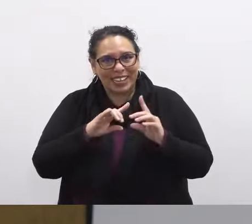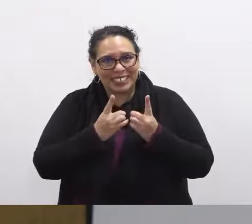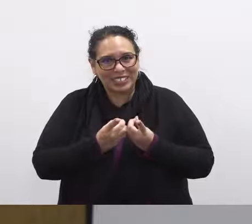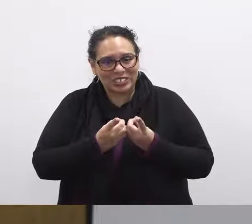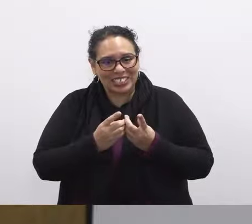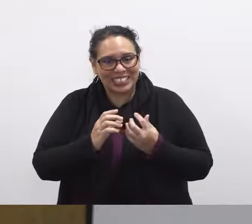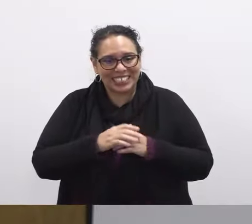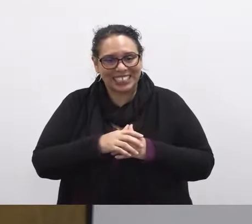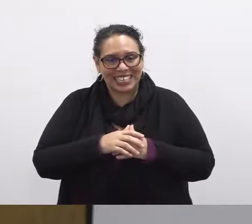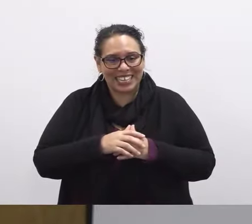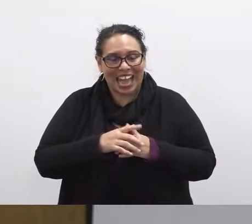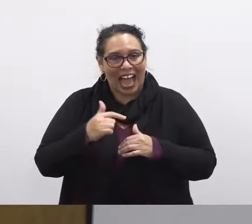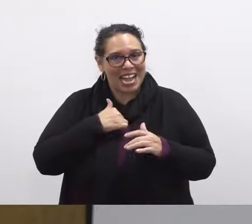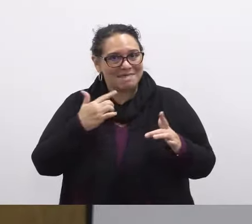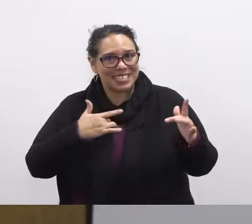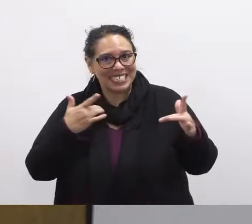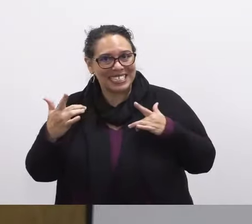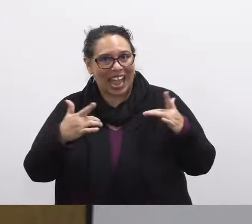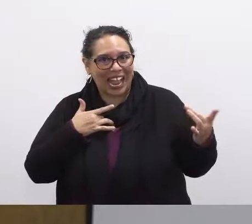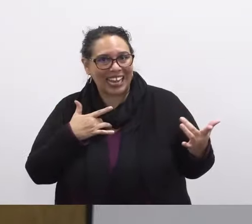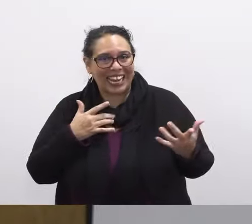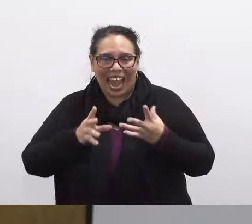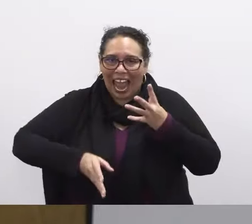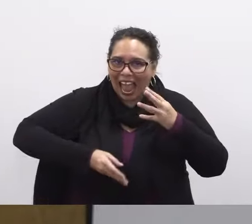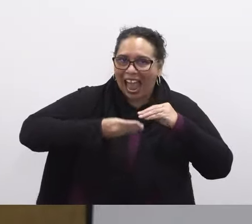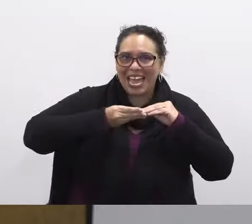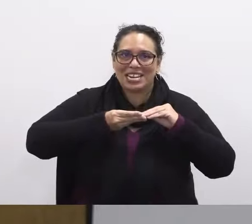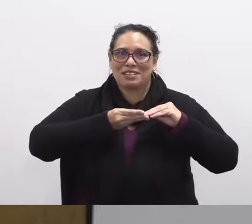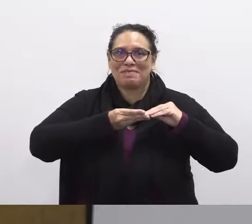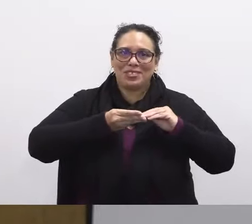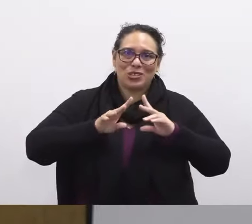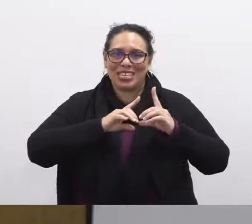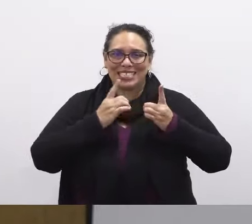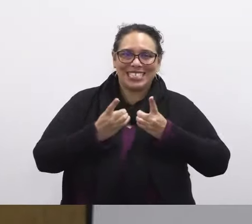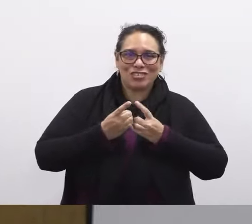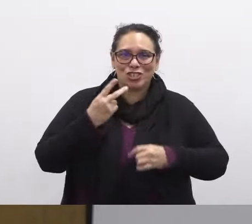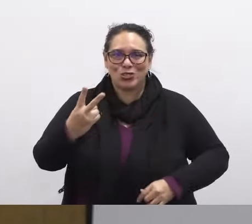so I'm excited to add them to the district two team.